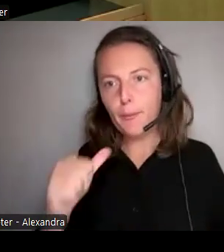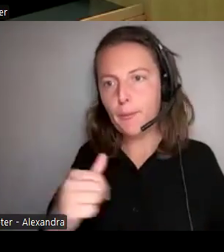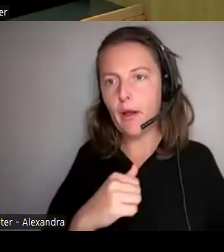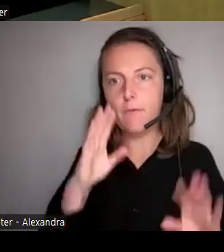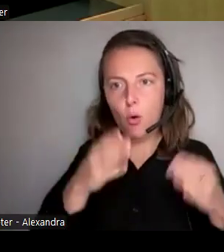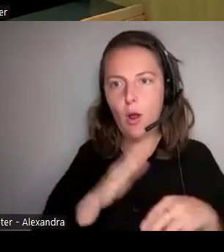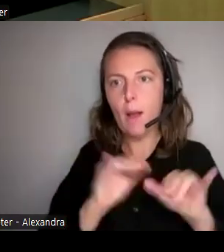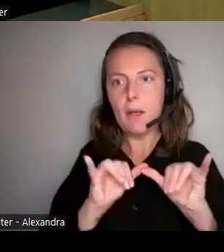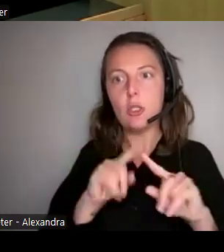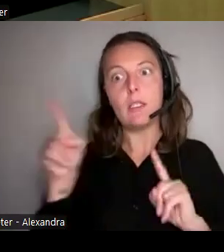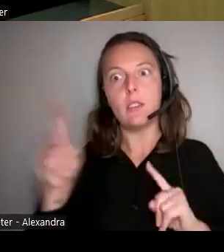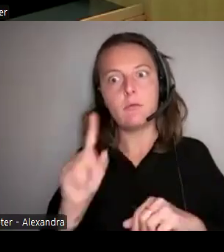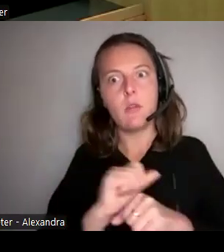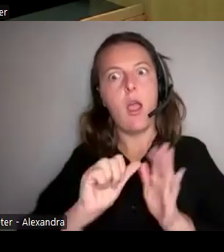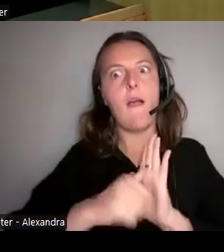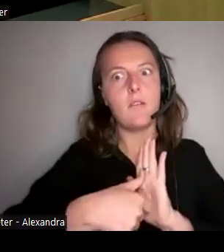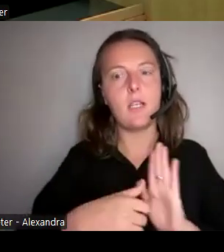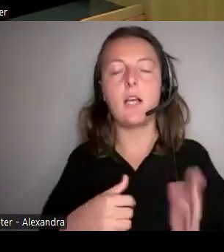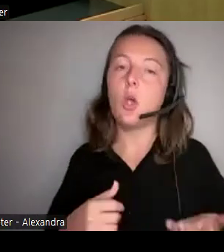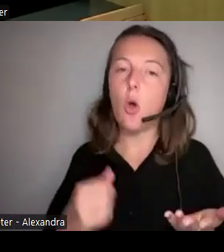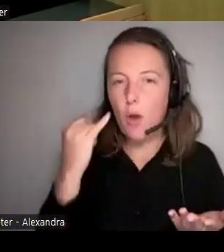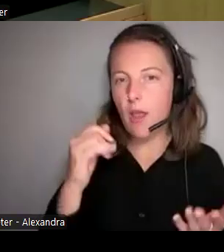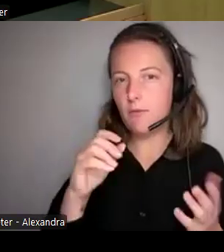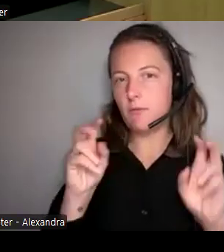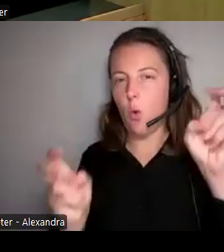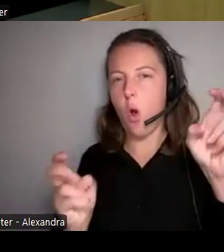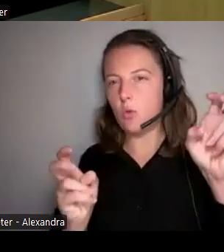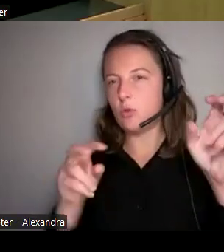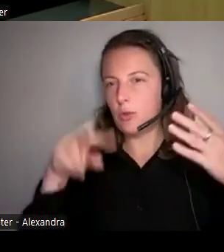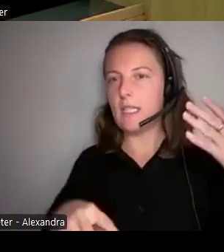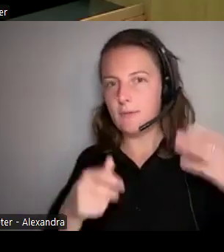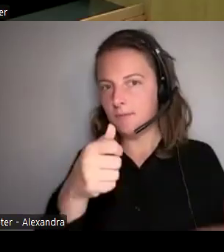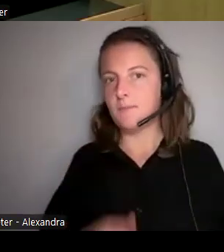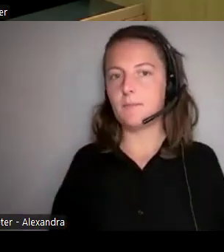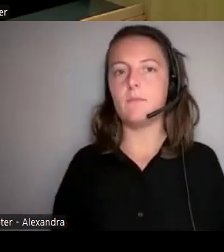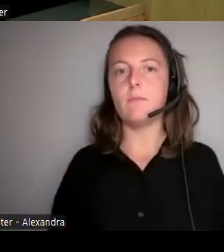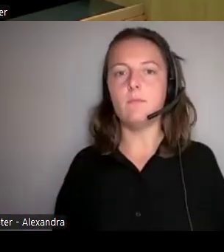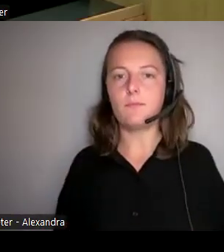but he's really emphasizing it. So if you look at this quote, he's he's uh for instance,